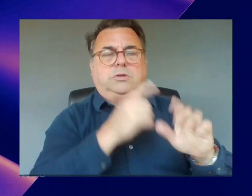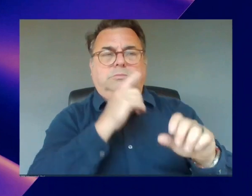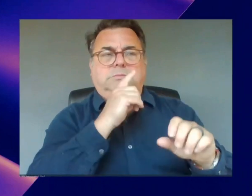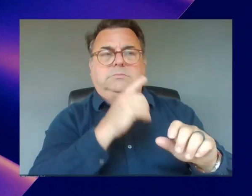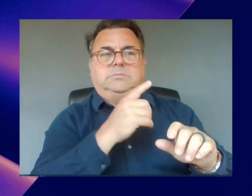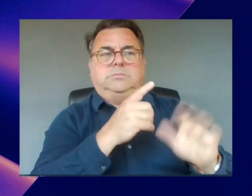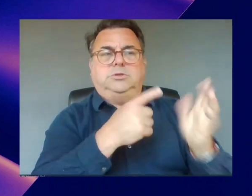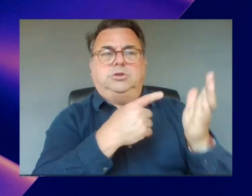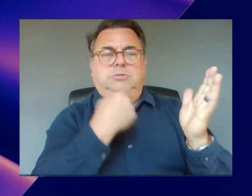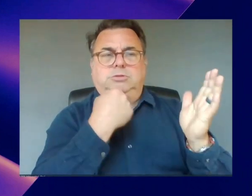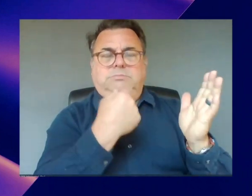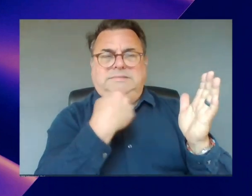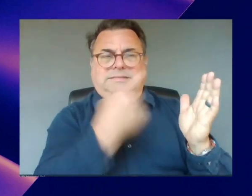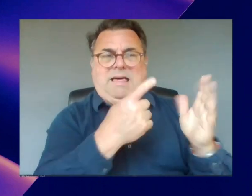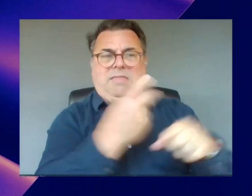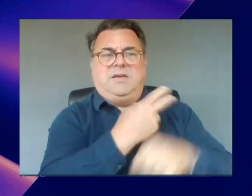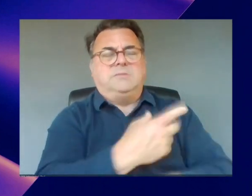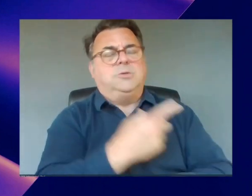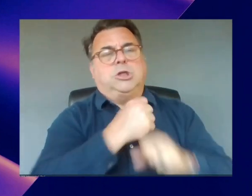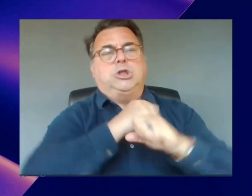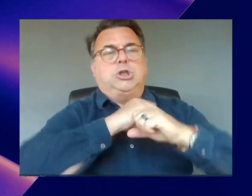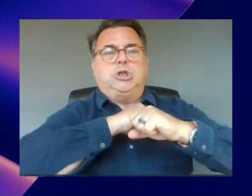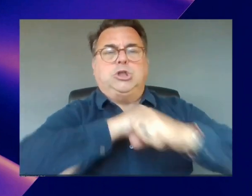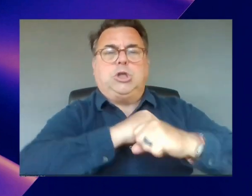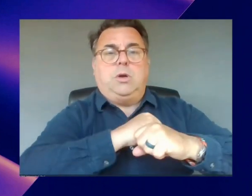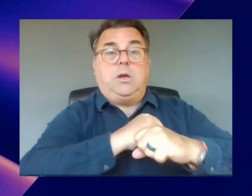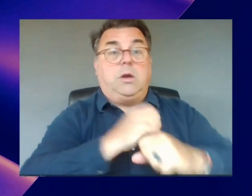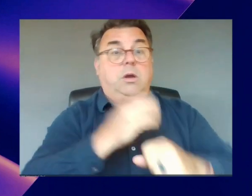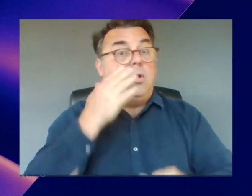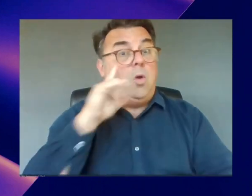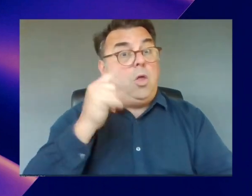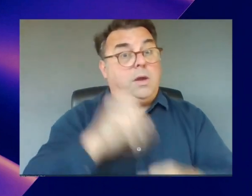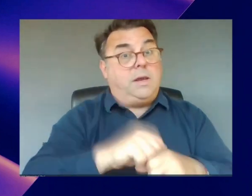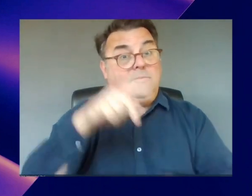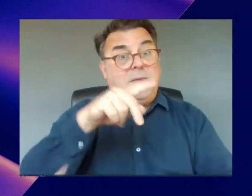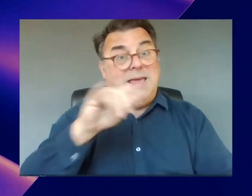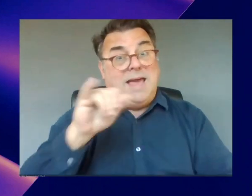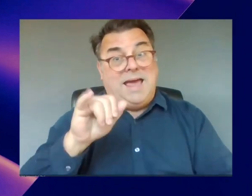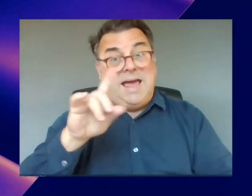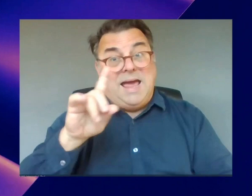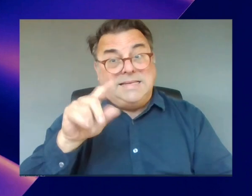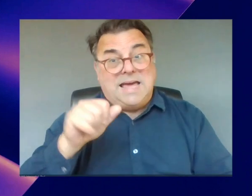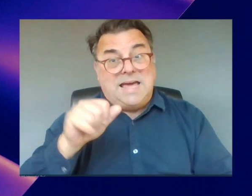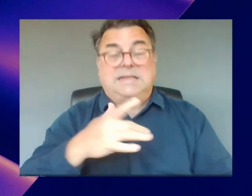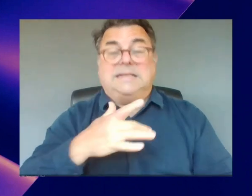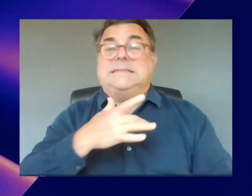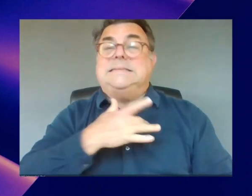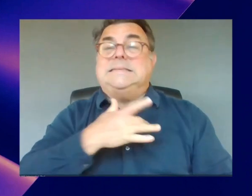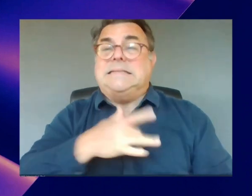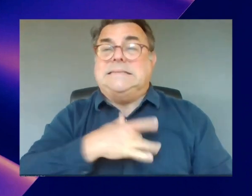So you mentioned logs can have PII data and it can have some really sensitive data. And some of our enterprise customers,